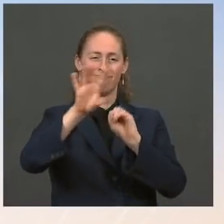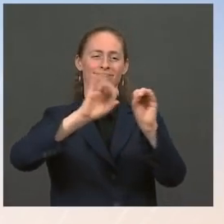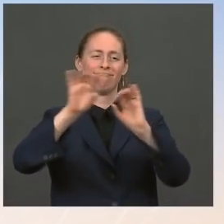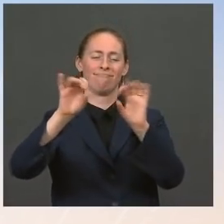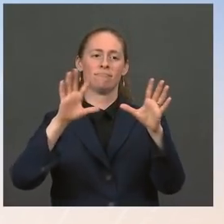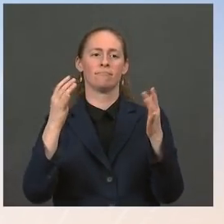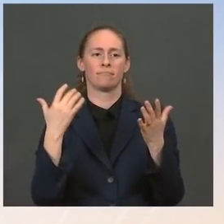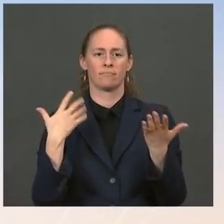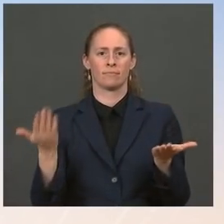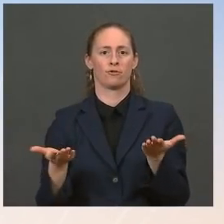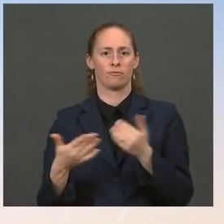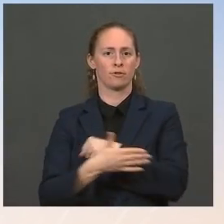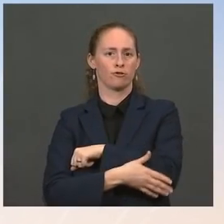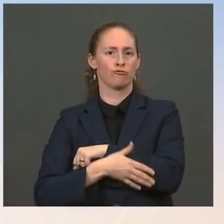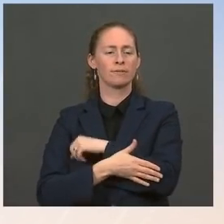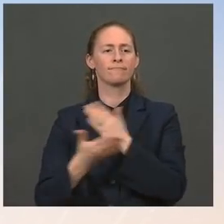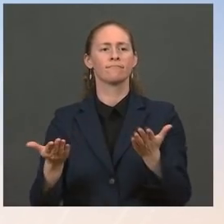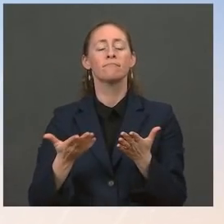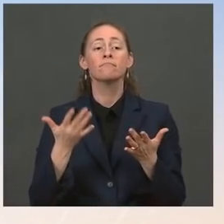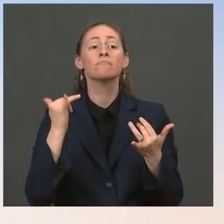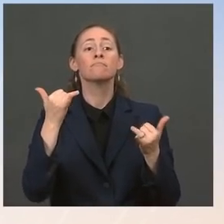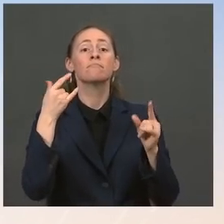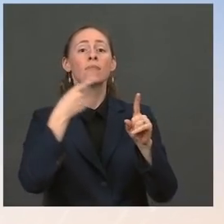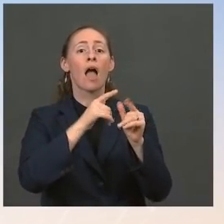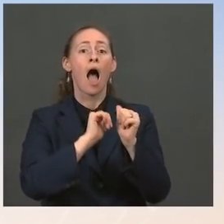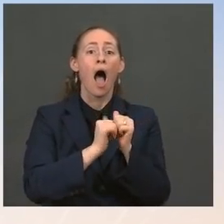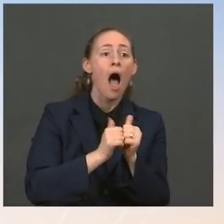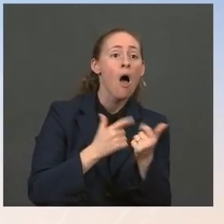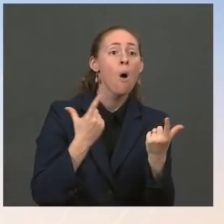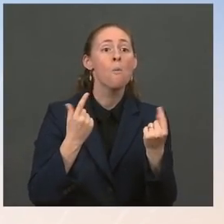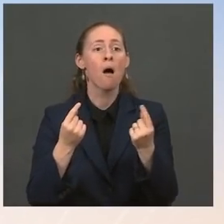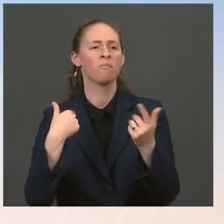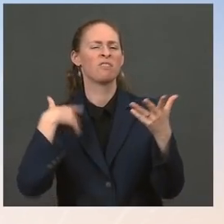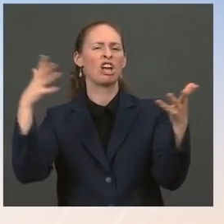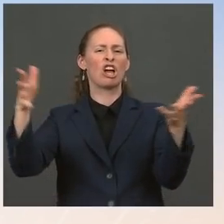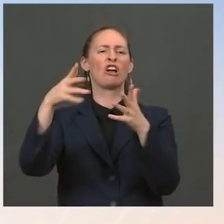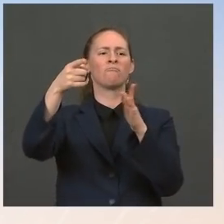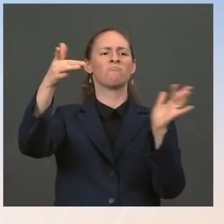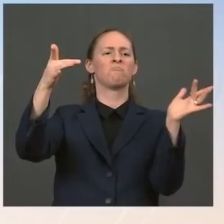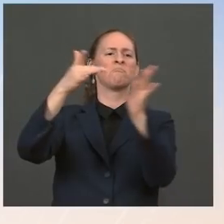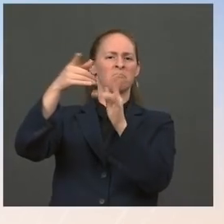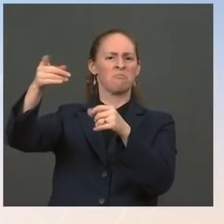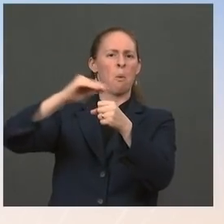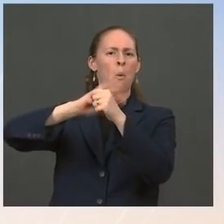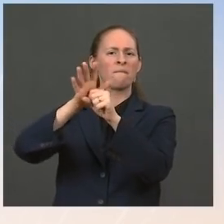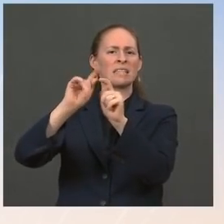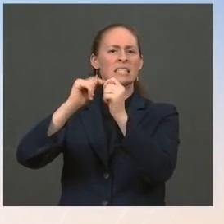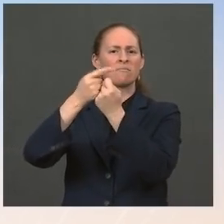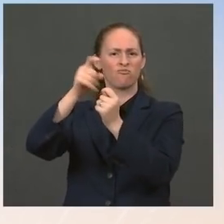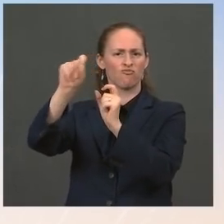In terms of the specific mechanics, I would encourage you to ask the COVID team that question. The Press: Is that missing the moment though by -- you know, the demand has gone up in recent weeks